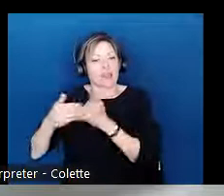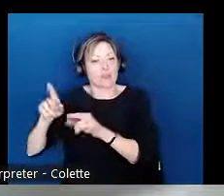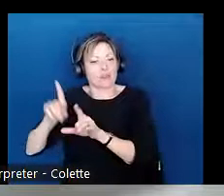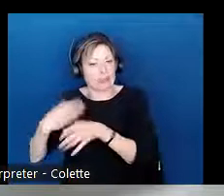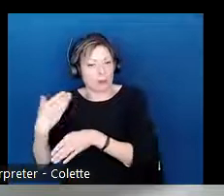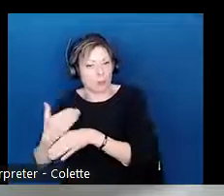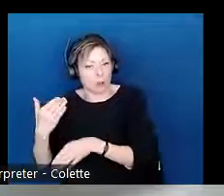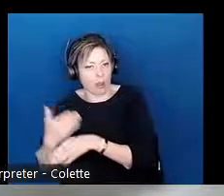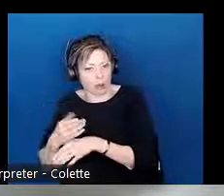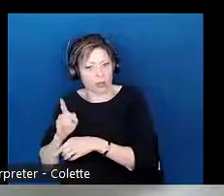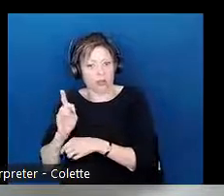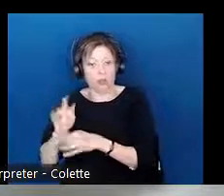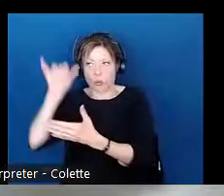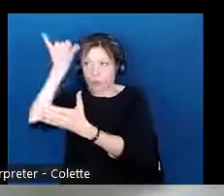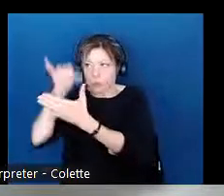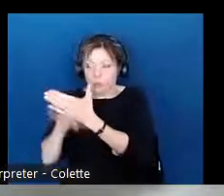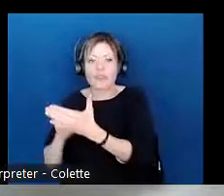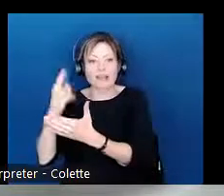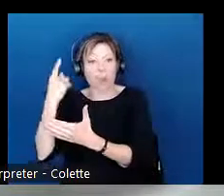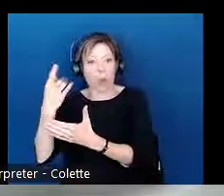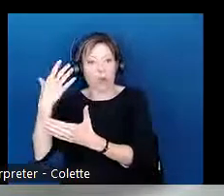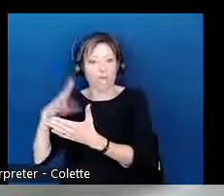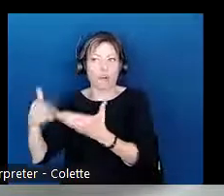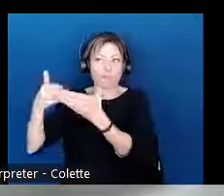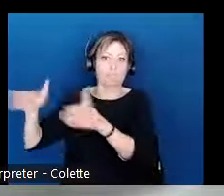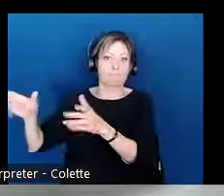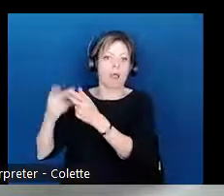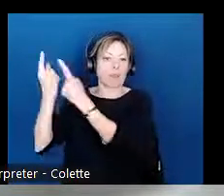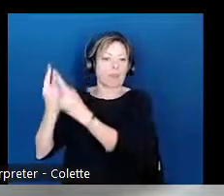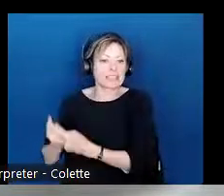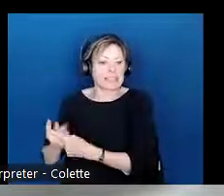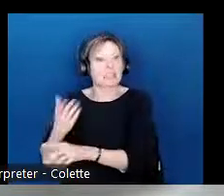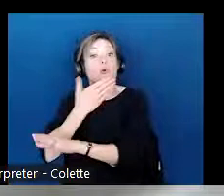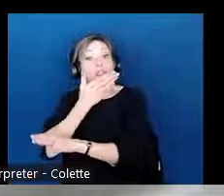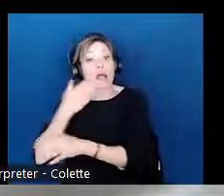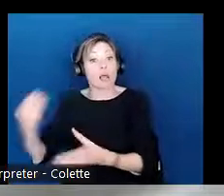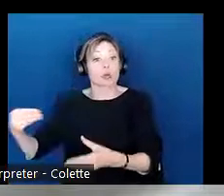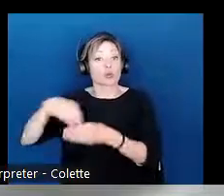um of those pieces so it was nice that she could include an outdoor piece with her collection